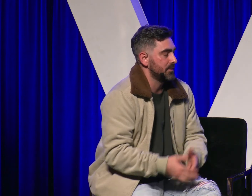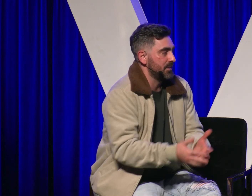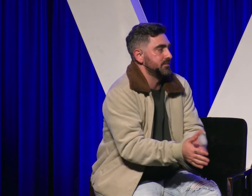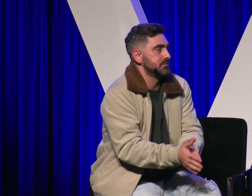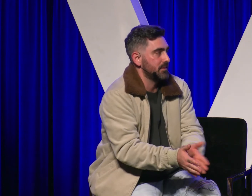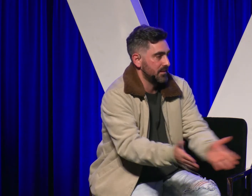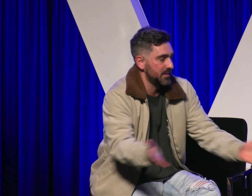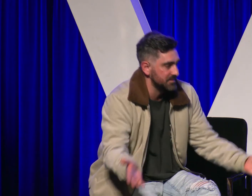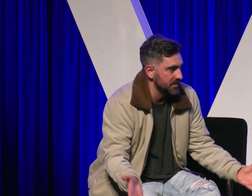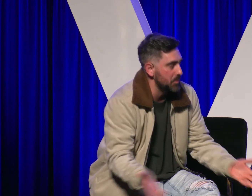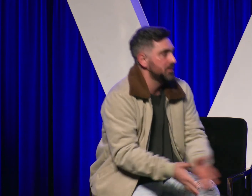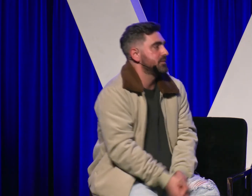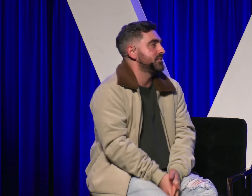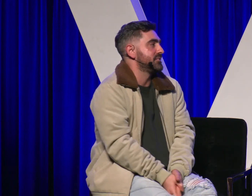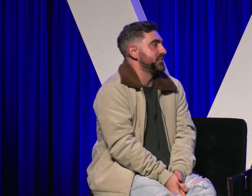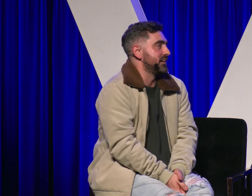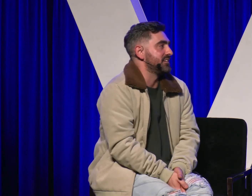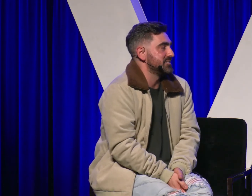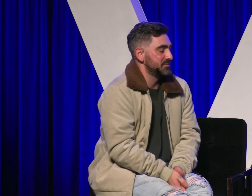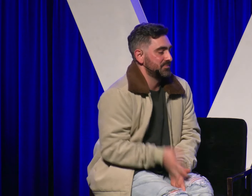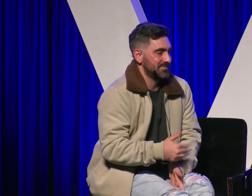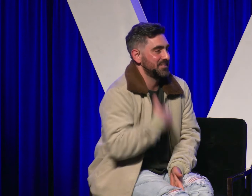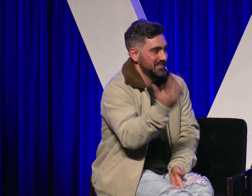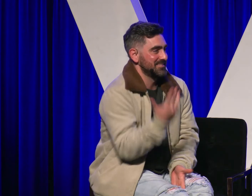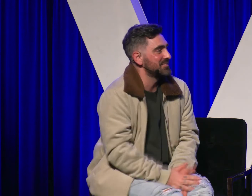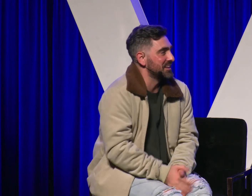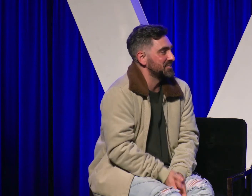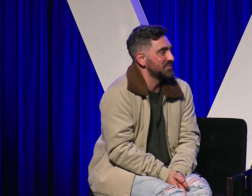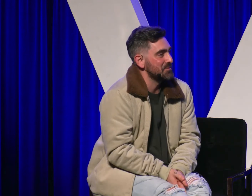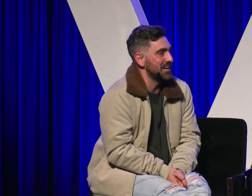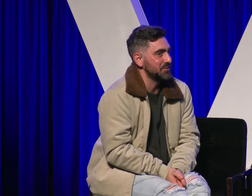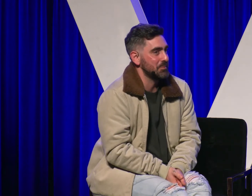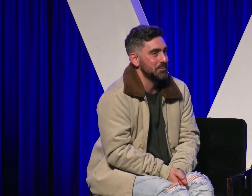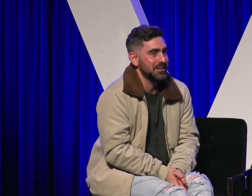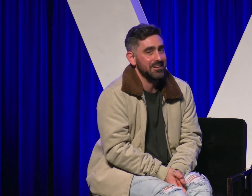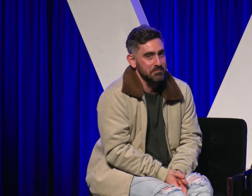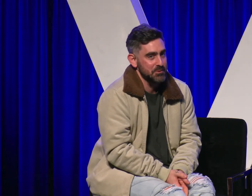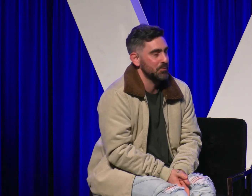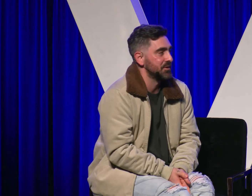it ends up, yes, it's coming out to the public. I am good at words.